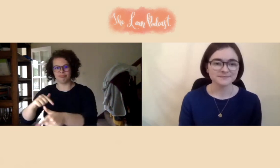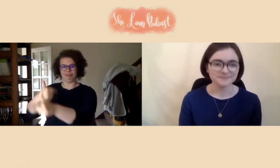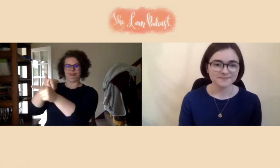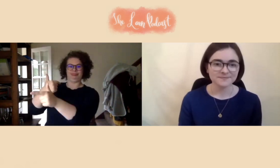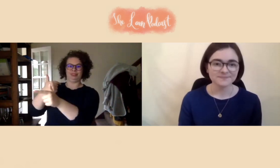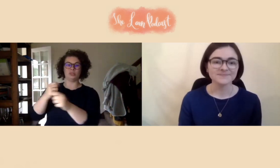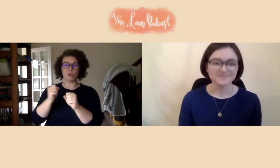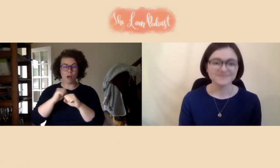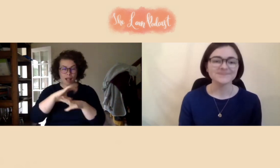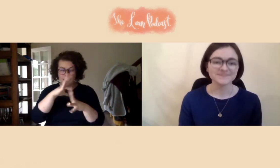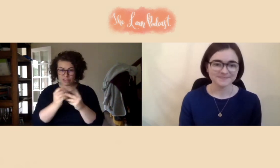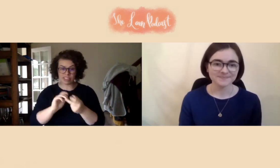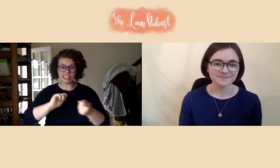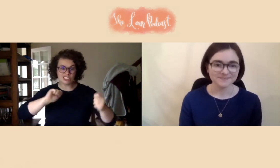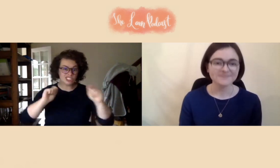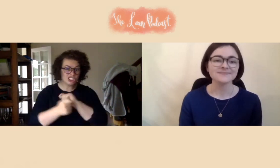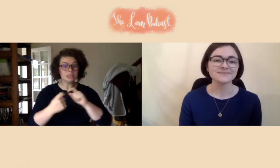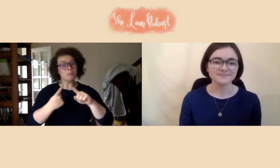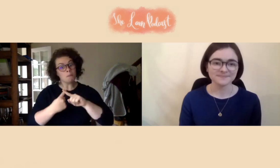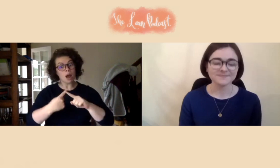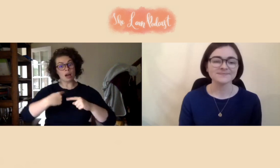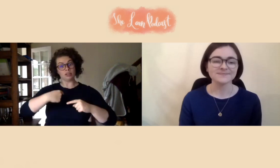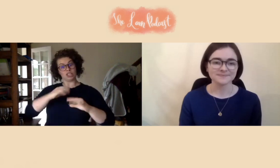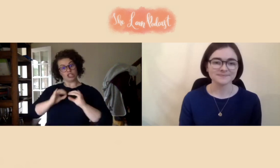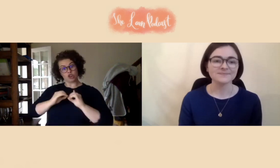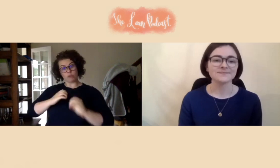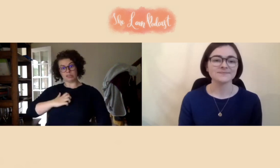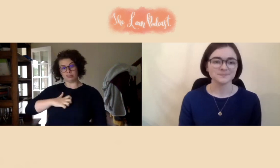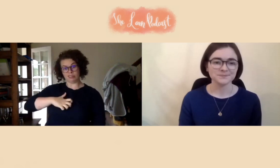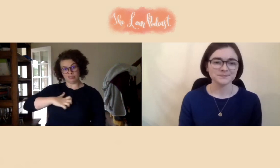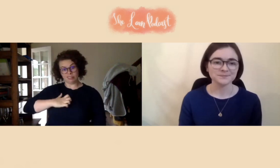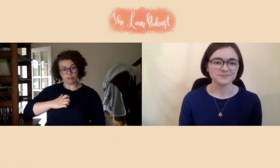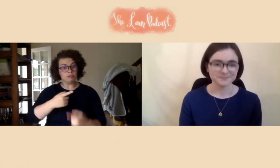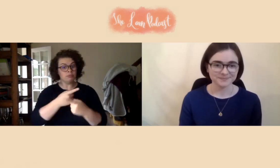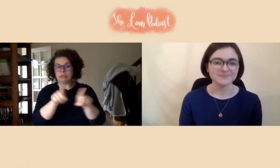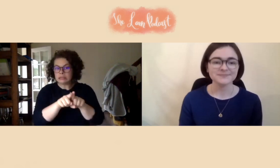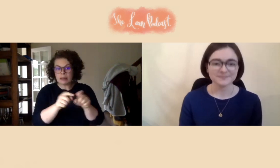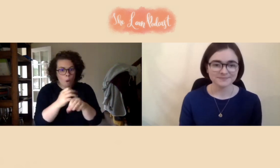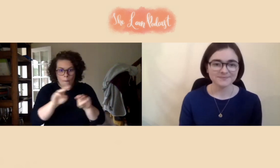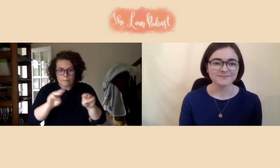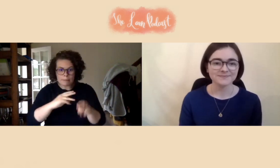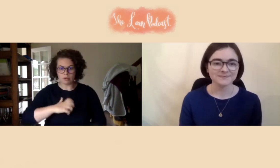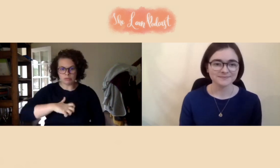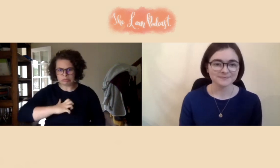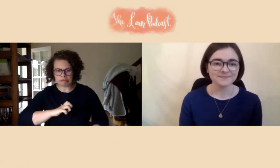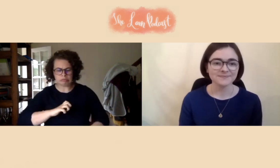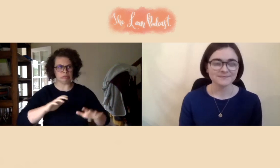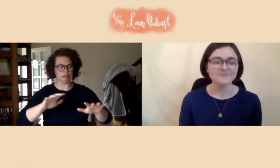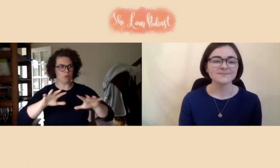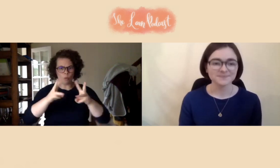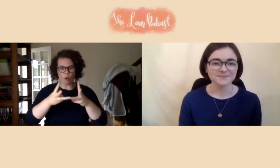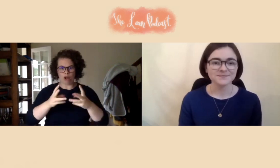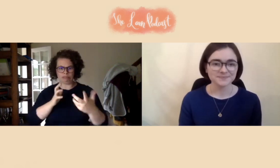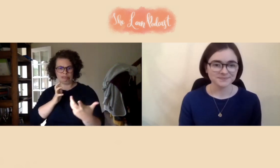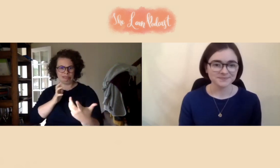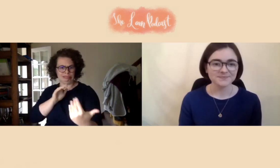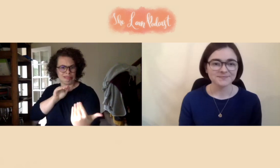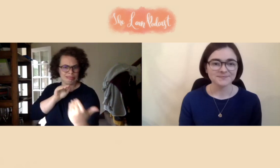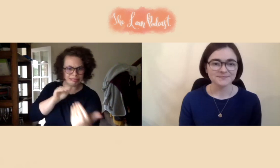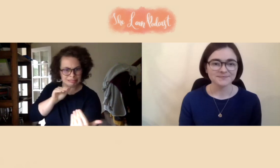We've all been shifting and changing to match the current climate, to work online. One of the first things we wanted to look at